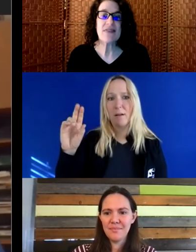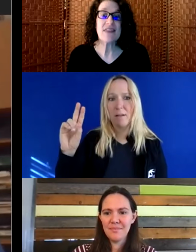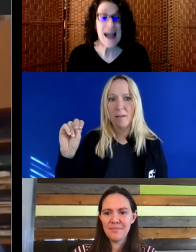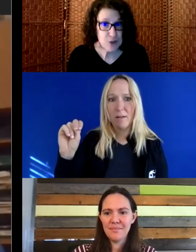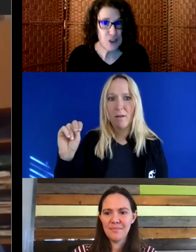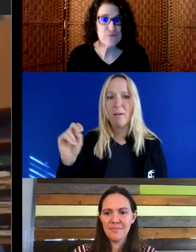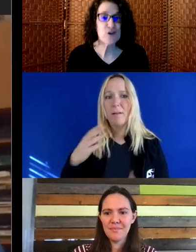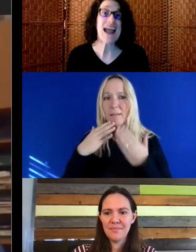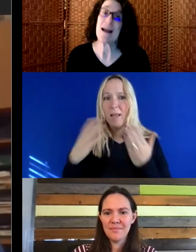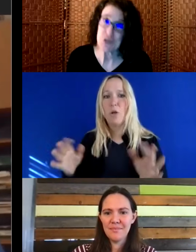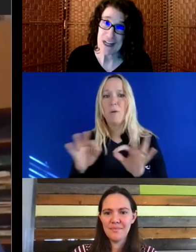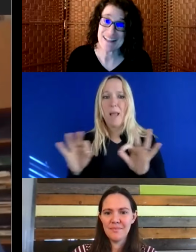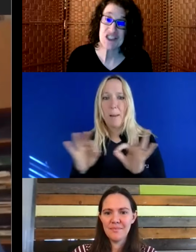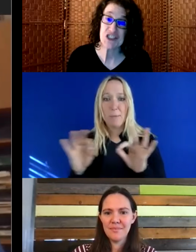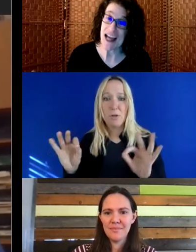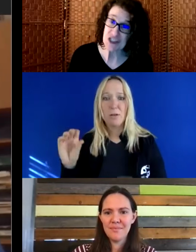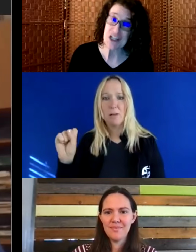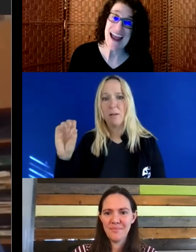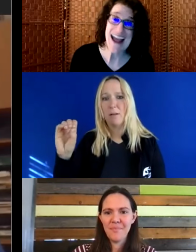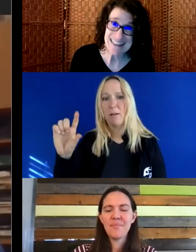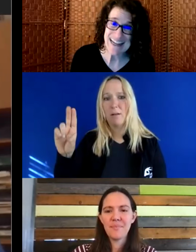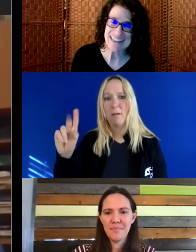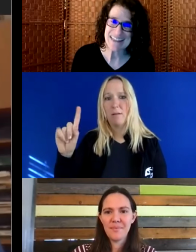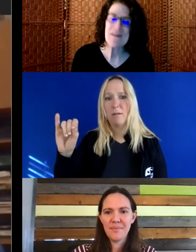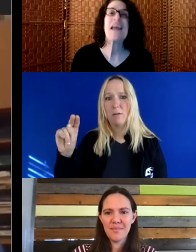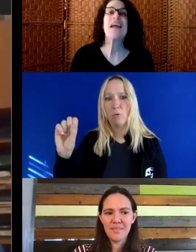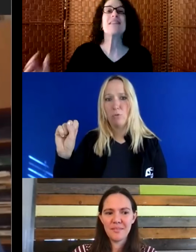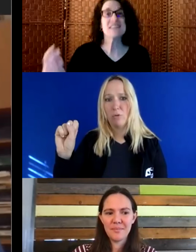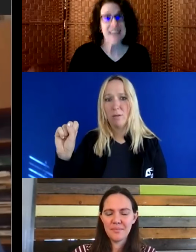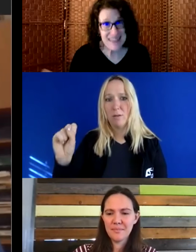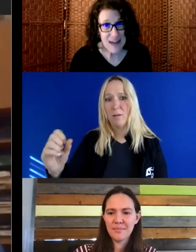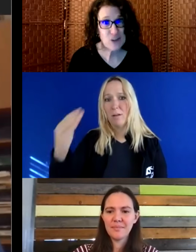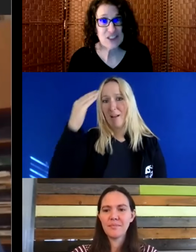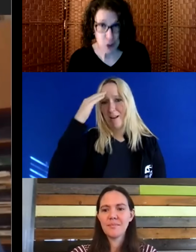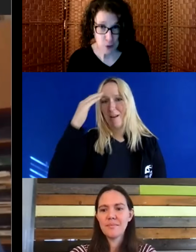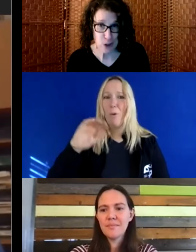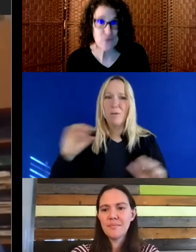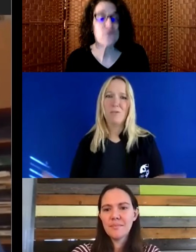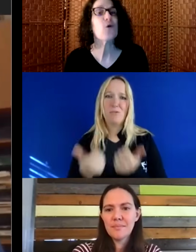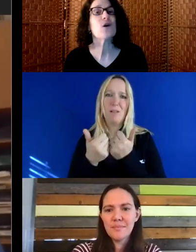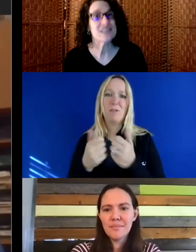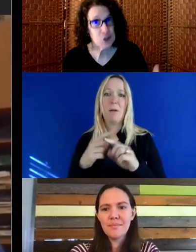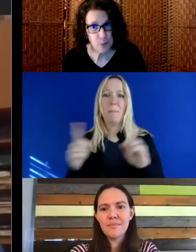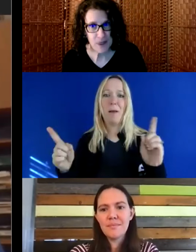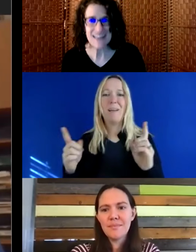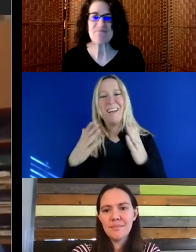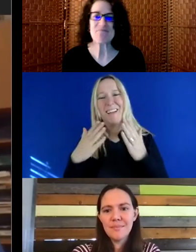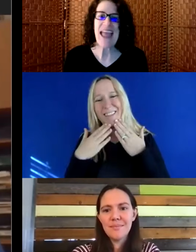The captioners for captioning this challenging accent. The sign language interpreters for interpreting,